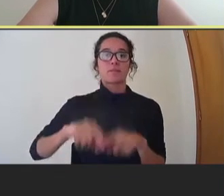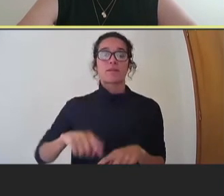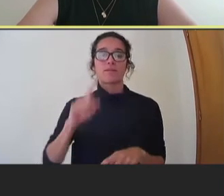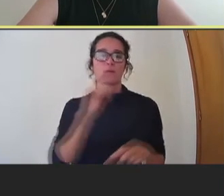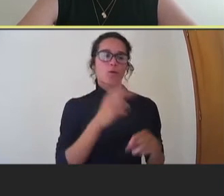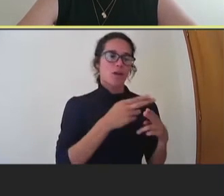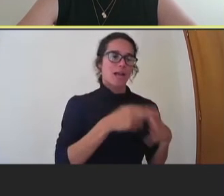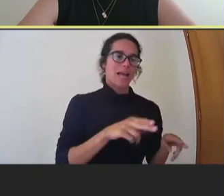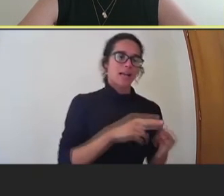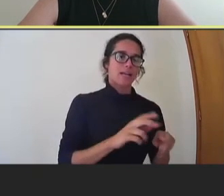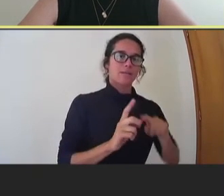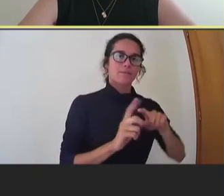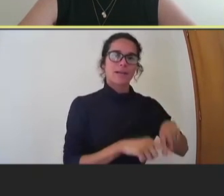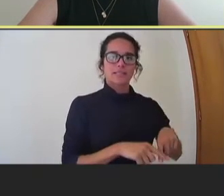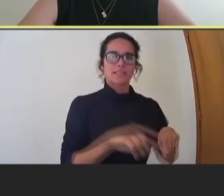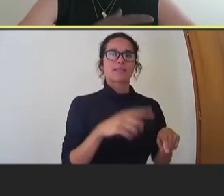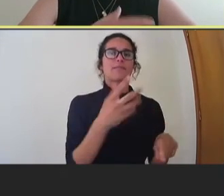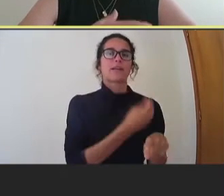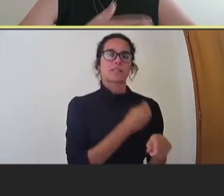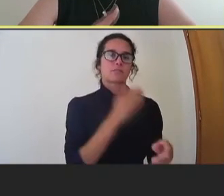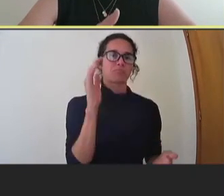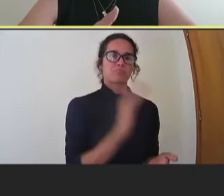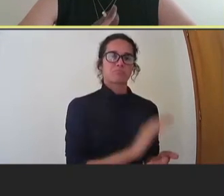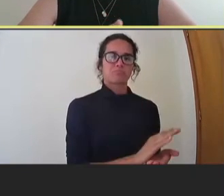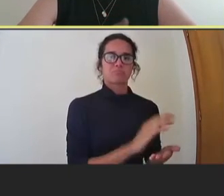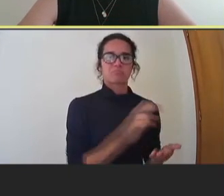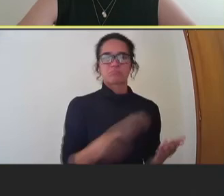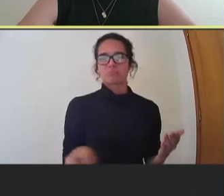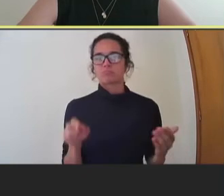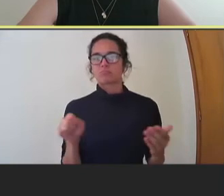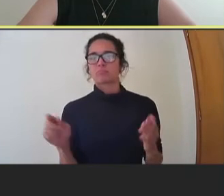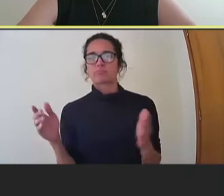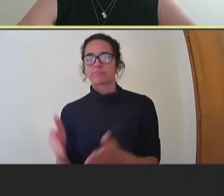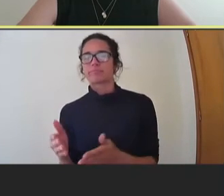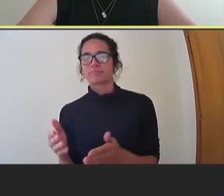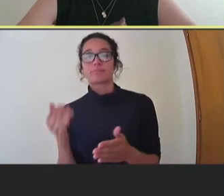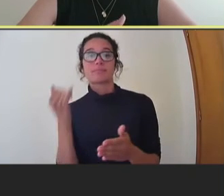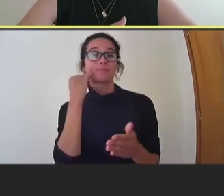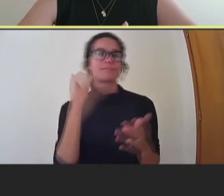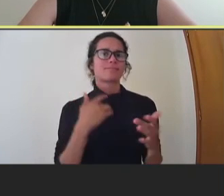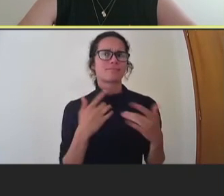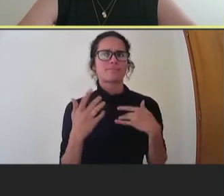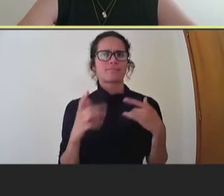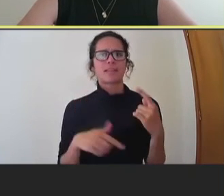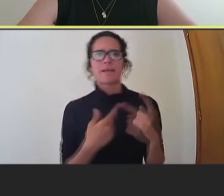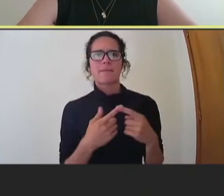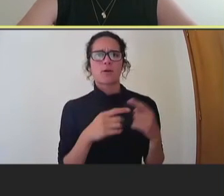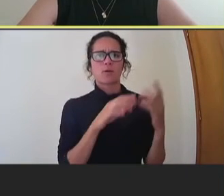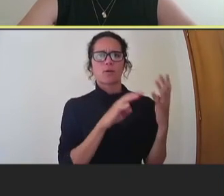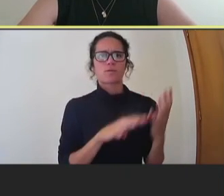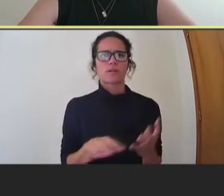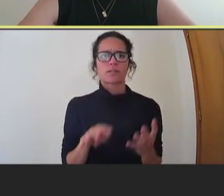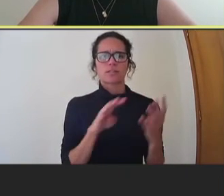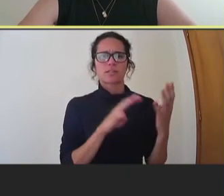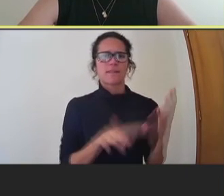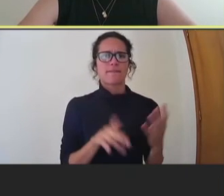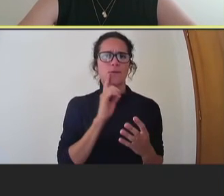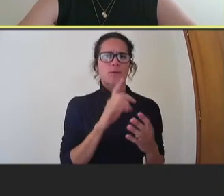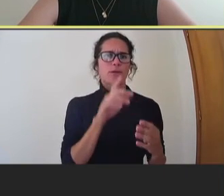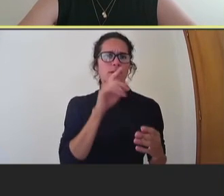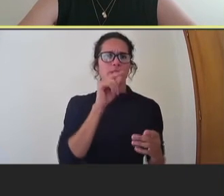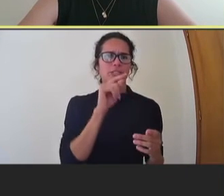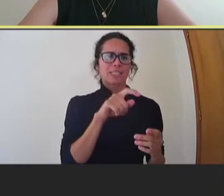vaccines if there's a worry about the flocks of chickens that are needed to produce vaccine.